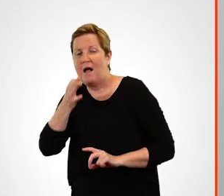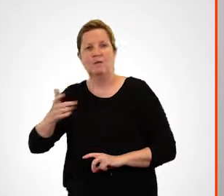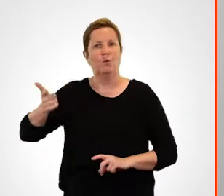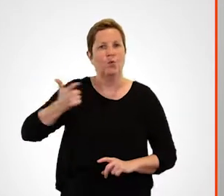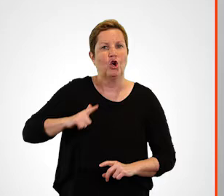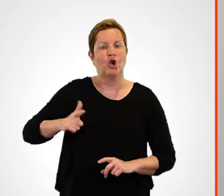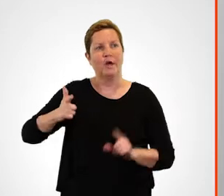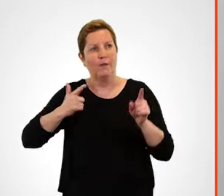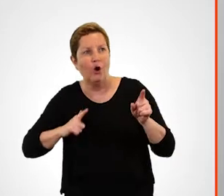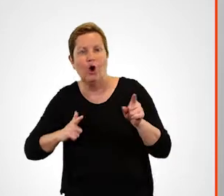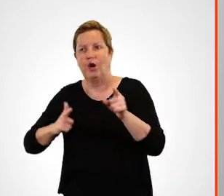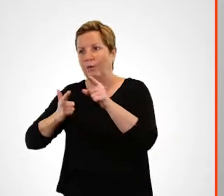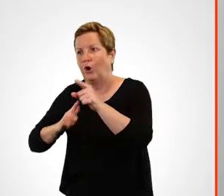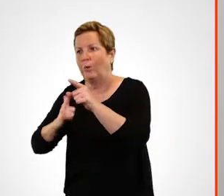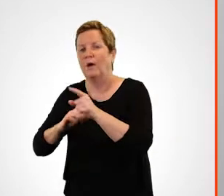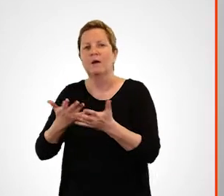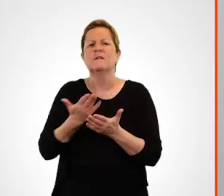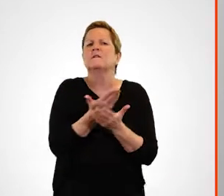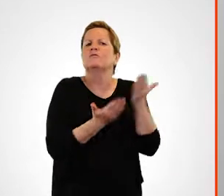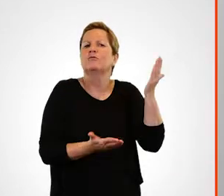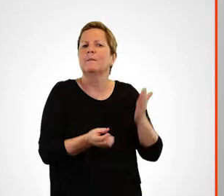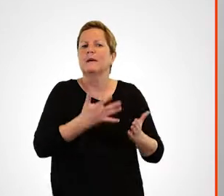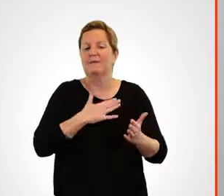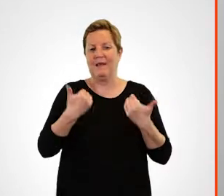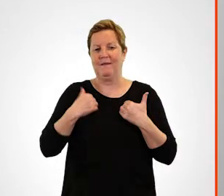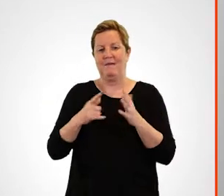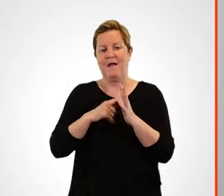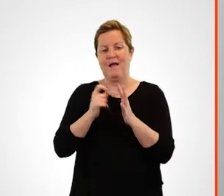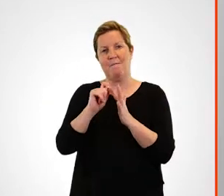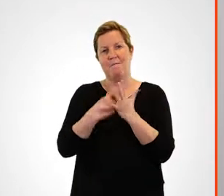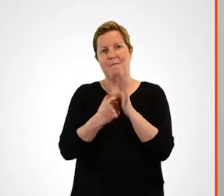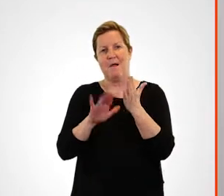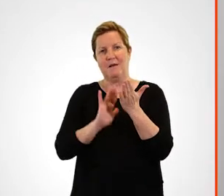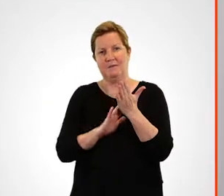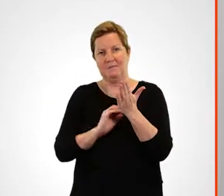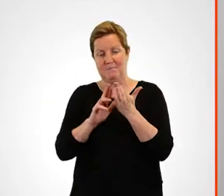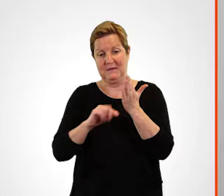I was actually listening - I live in an apartment building now and I can hear people around me sometimes